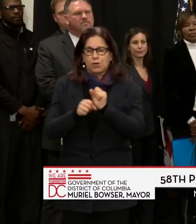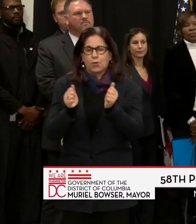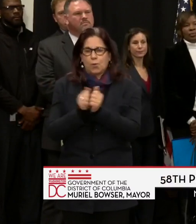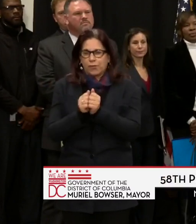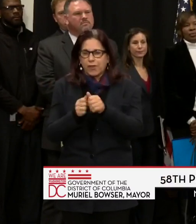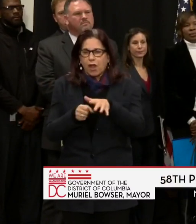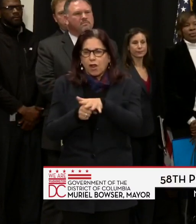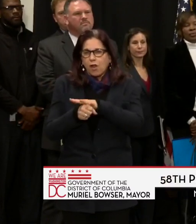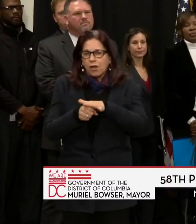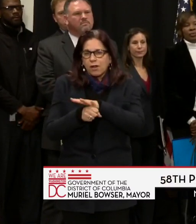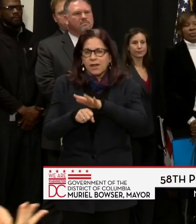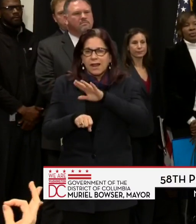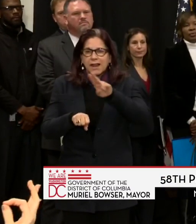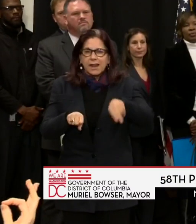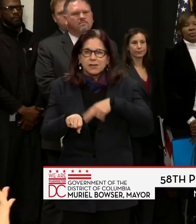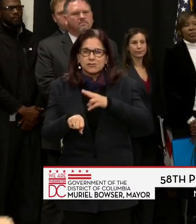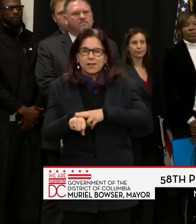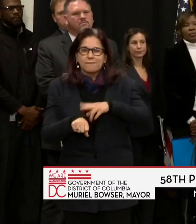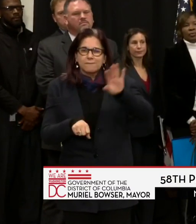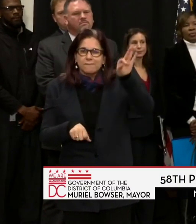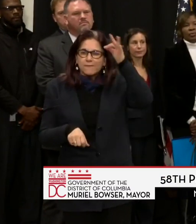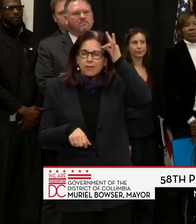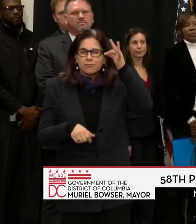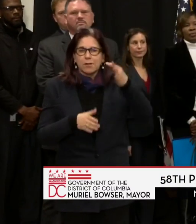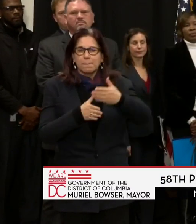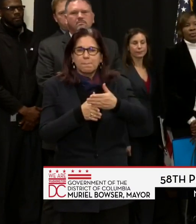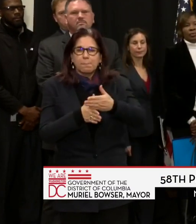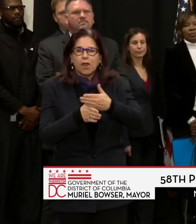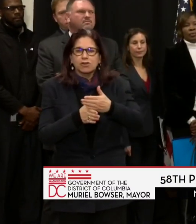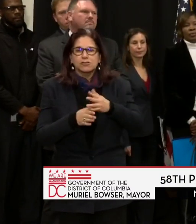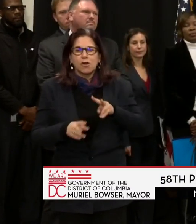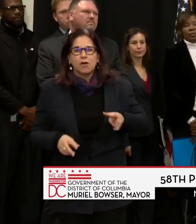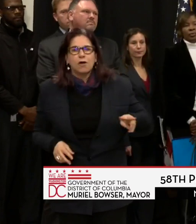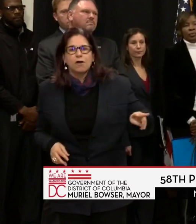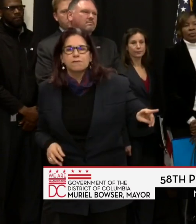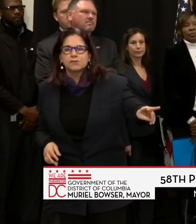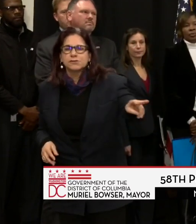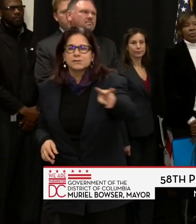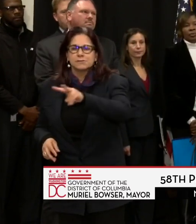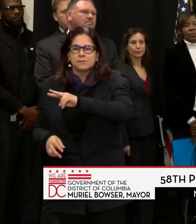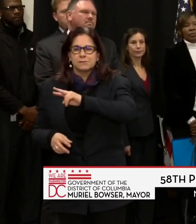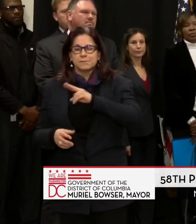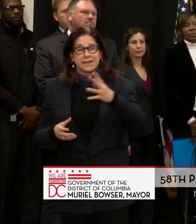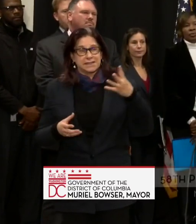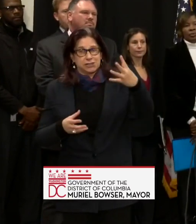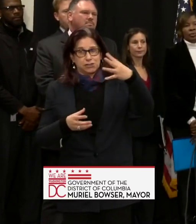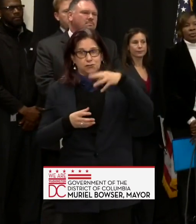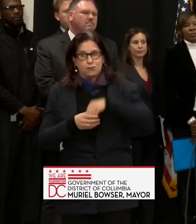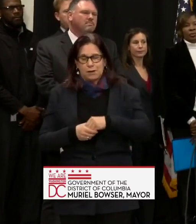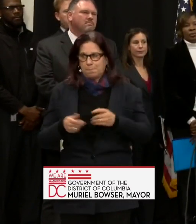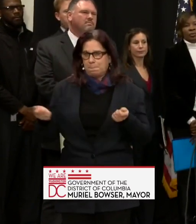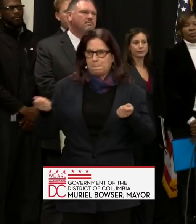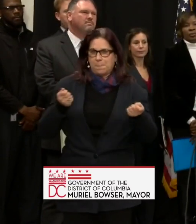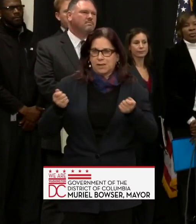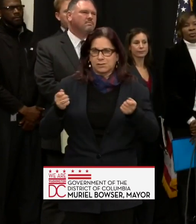OVERSIGHT AND INTEGRATED MANAGEMENT OF THIS NATIONAL EVENT AND THIS SPECIAL SECURITY EVENT.